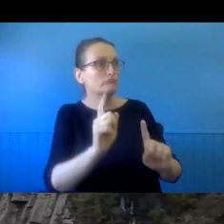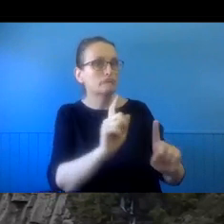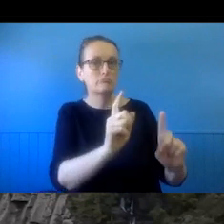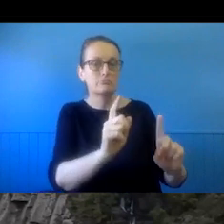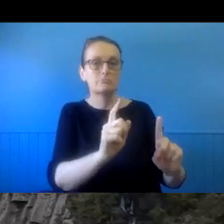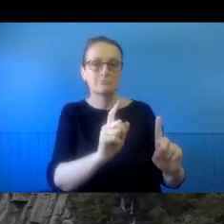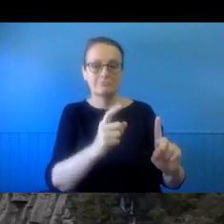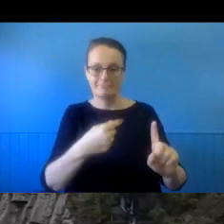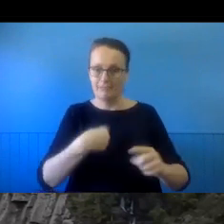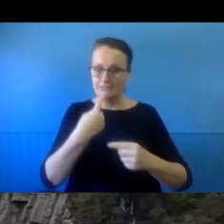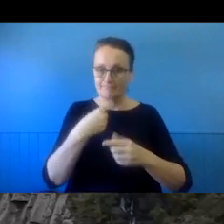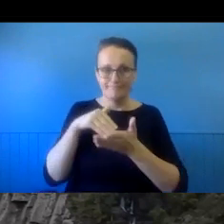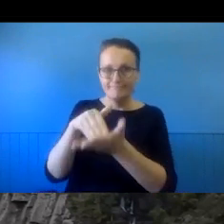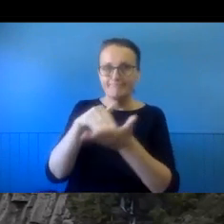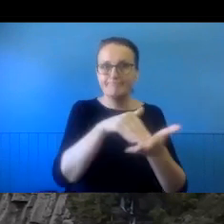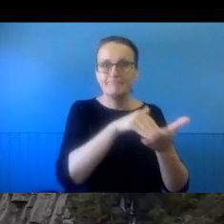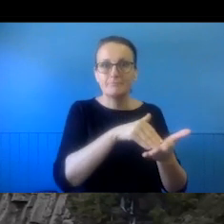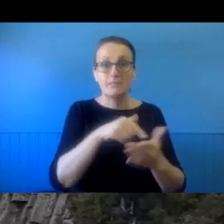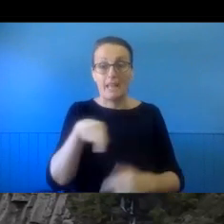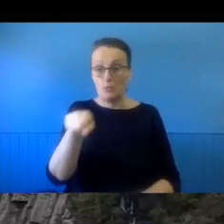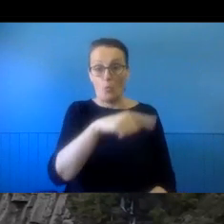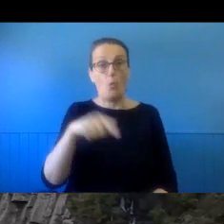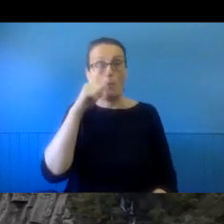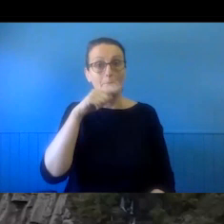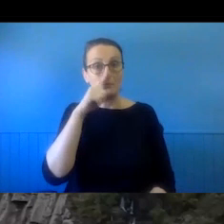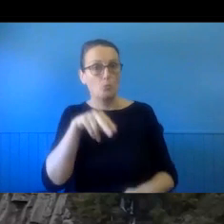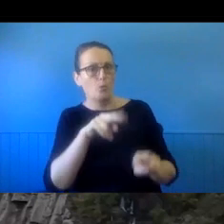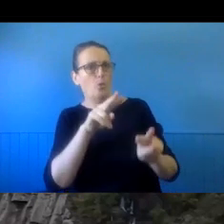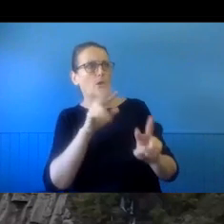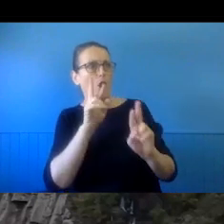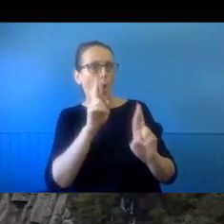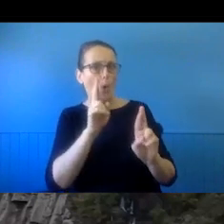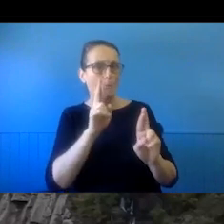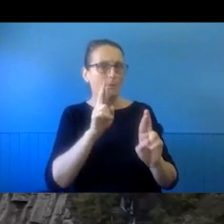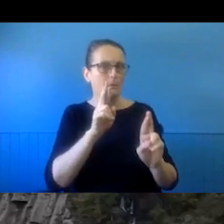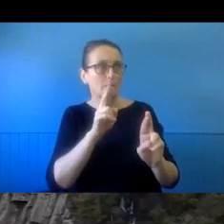They'll be hoping that you will go some way to restoring the status